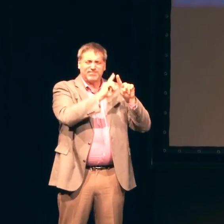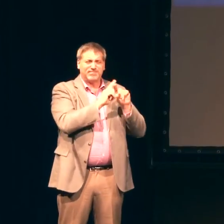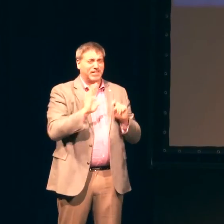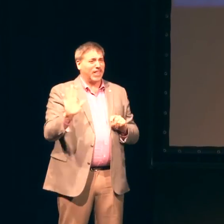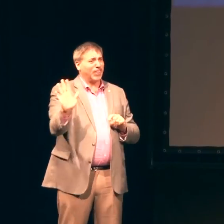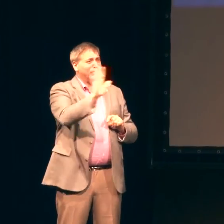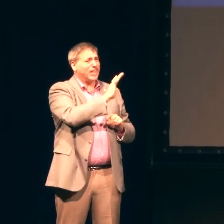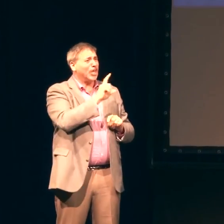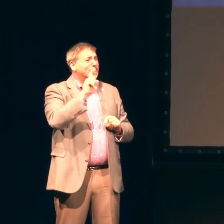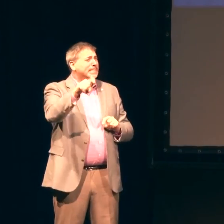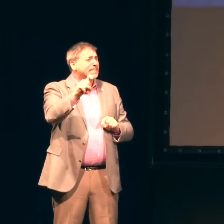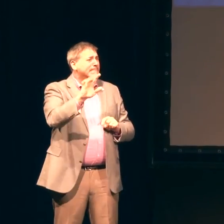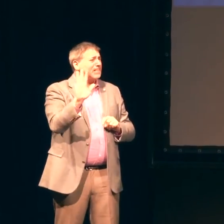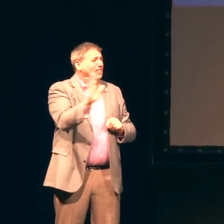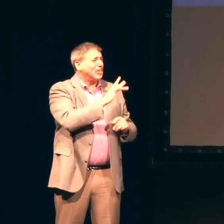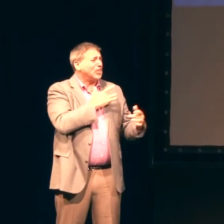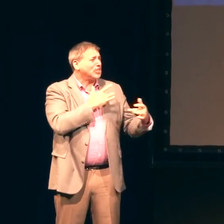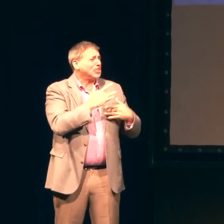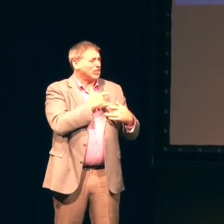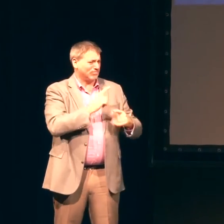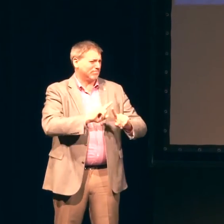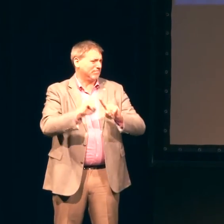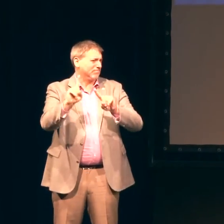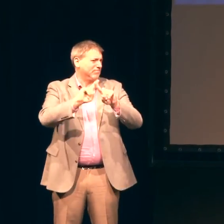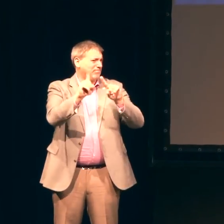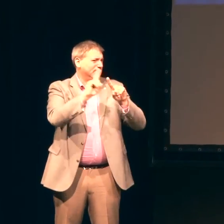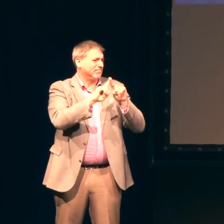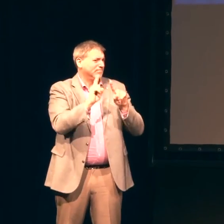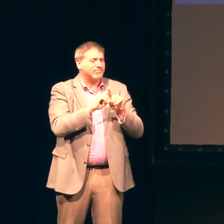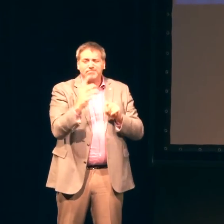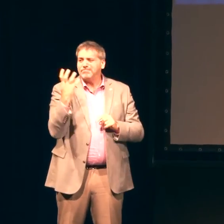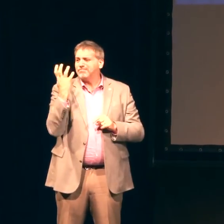so diverse. And the needs and the concerns of